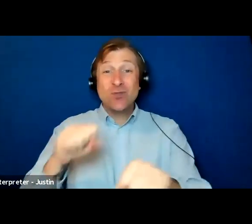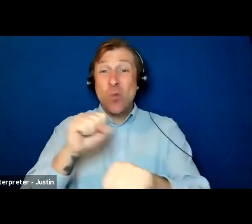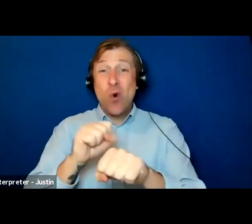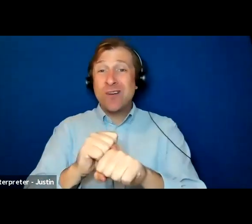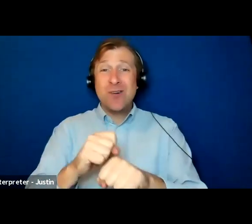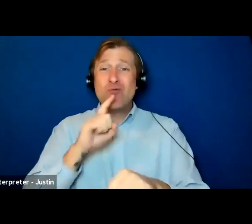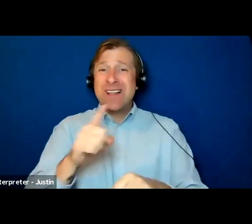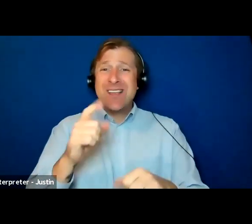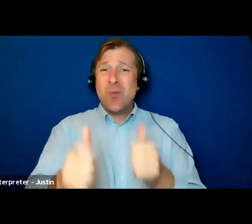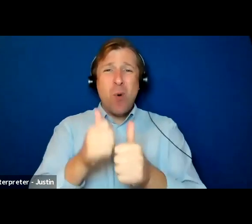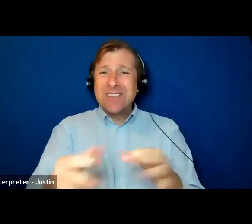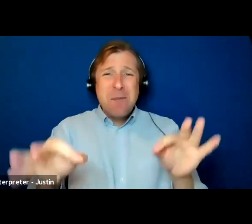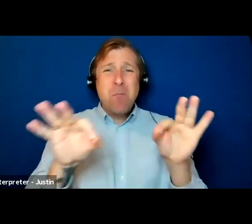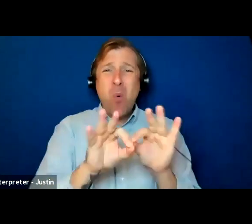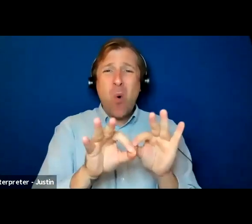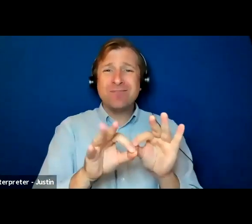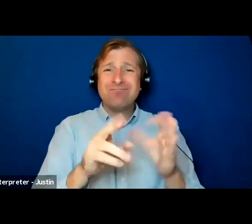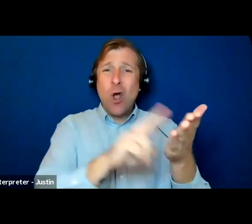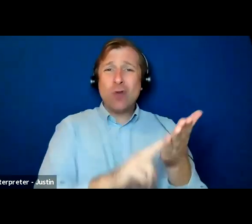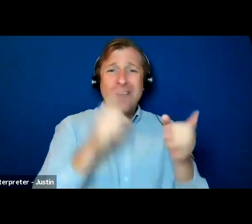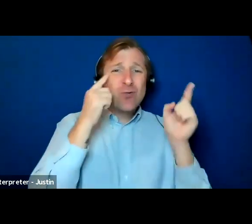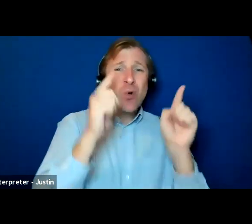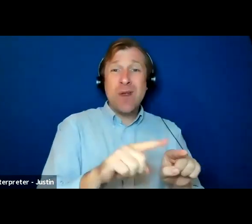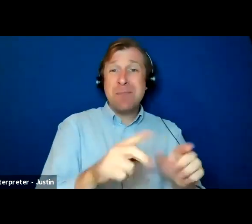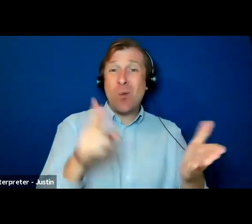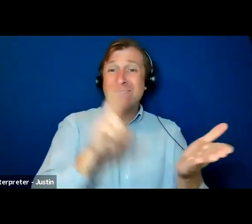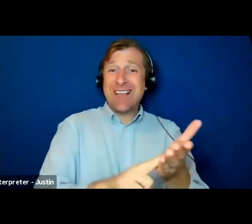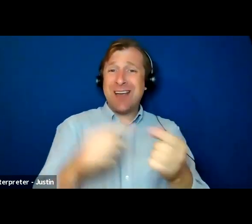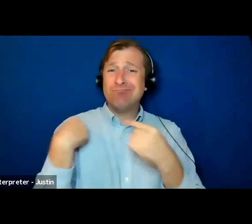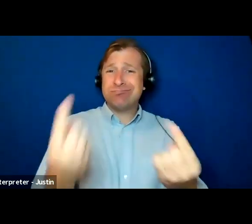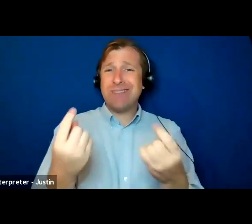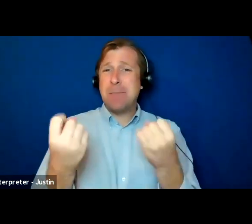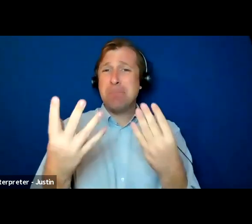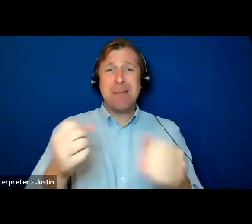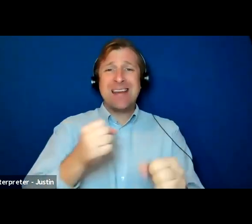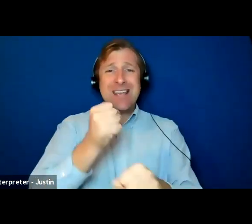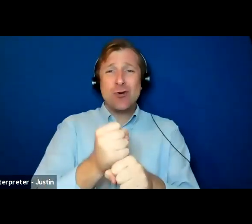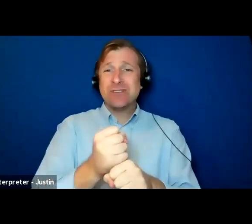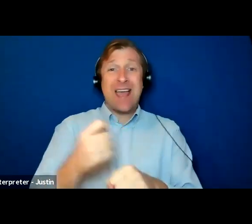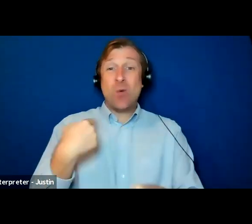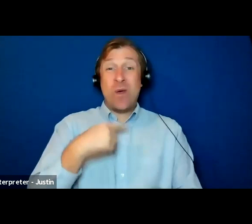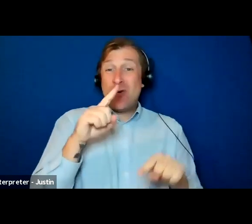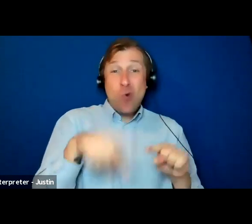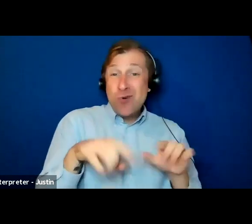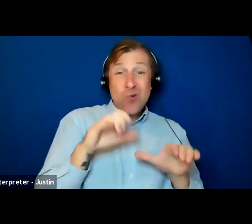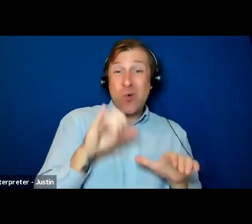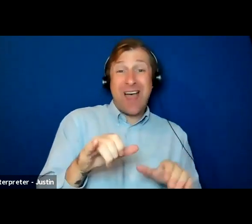agreement we've signed in decades, and we could never have done it without everybody's participation. So thank you again.